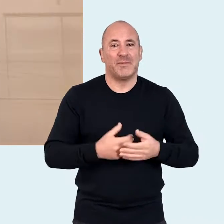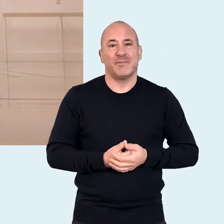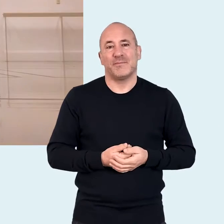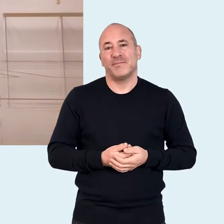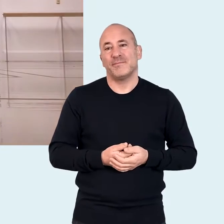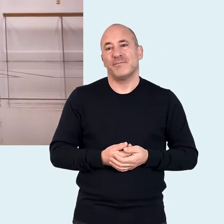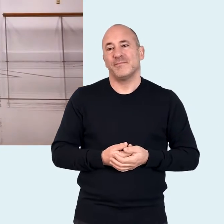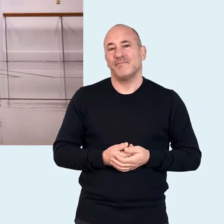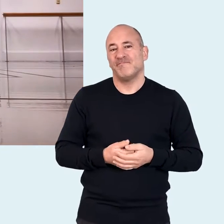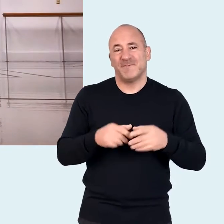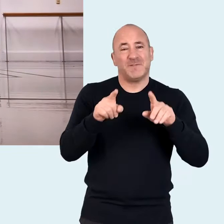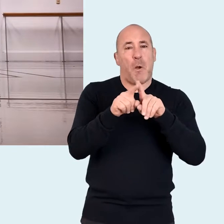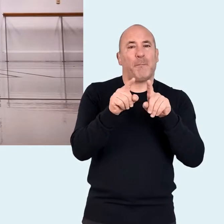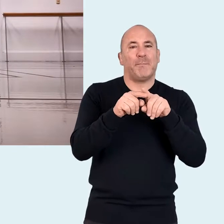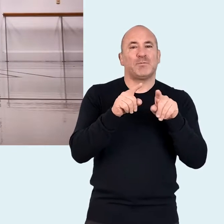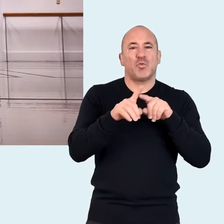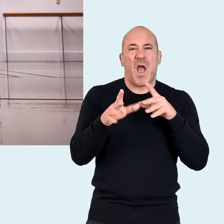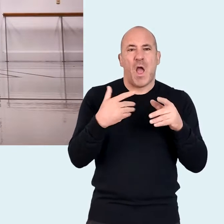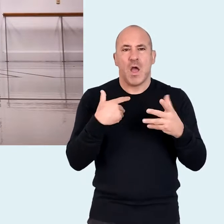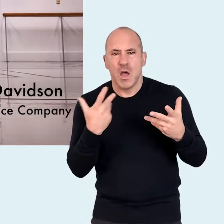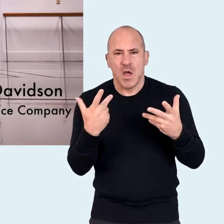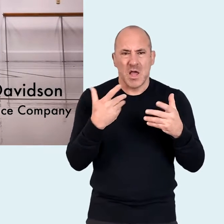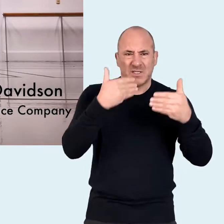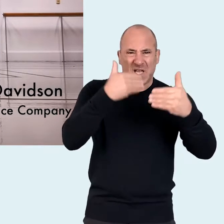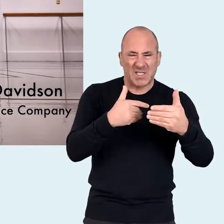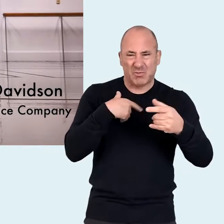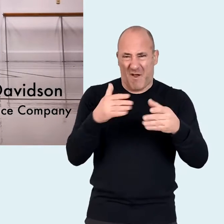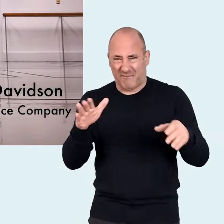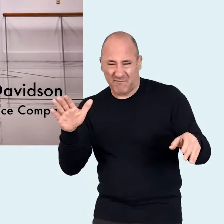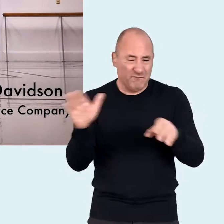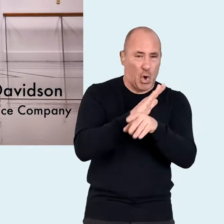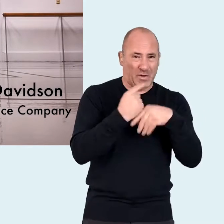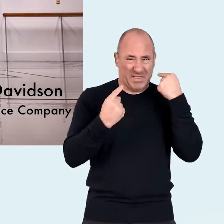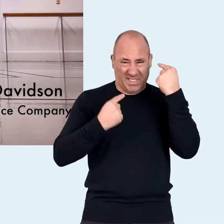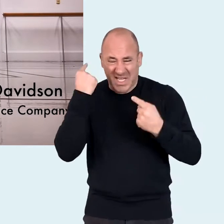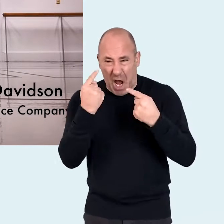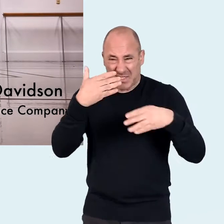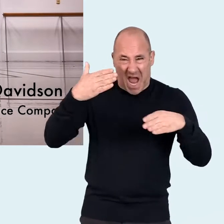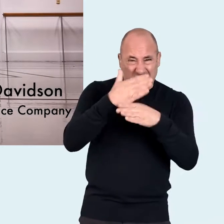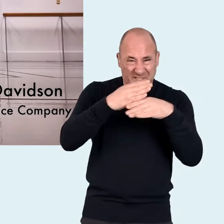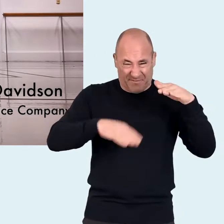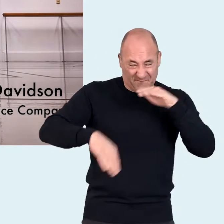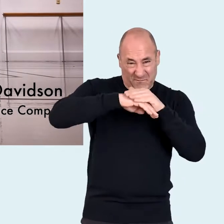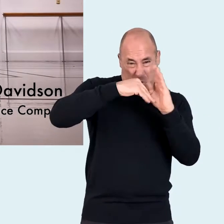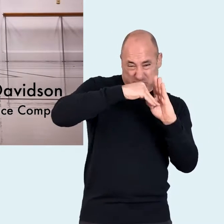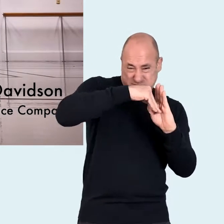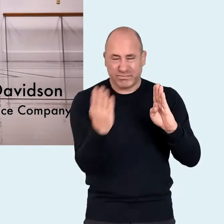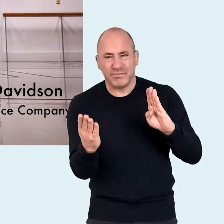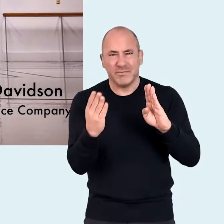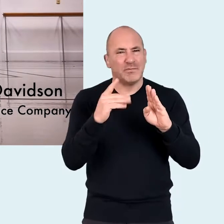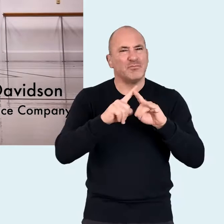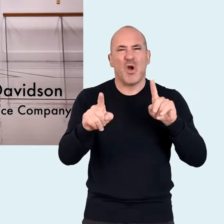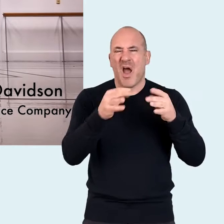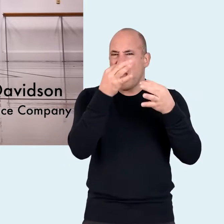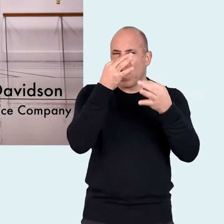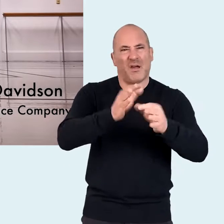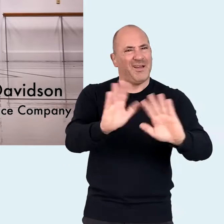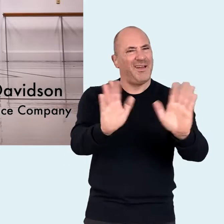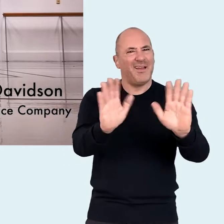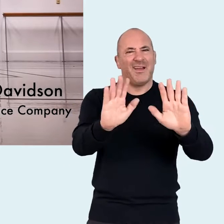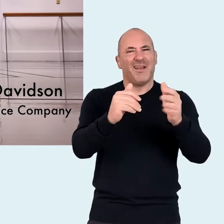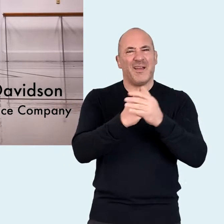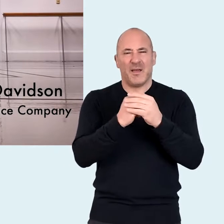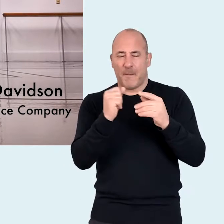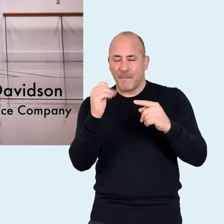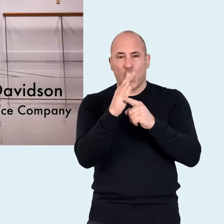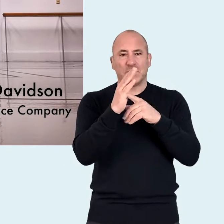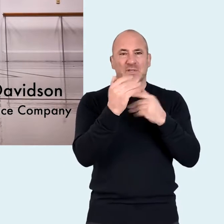yourself out. Also, resist the temptation to fill every part of a session with sound